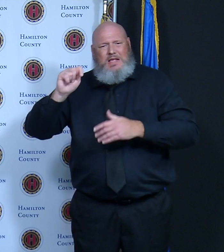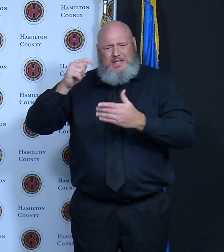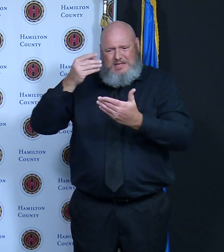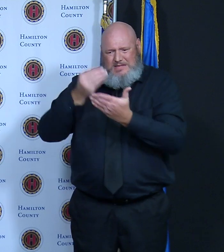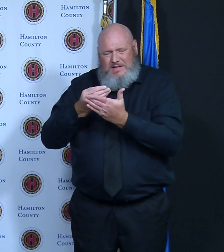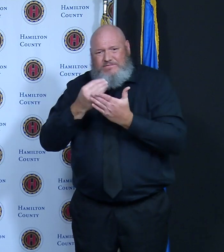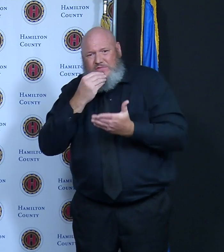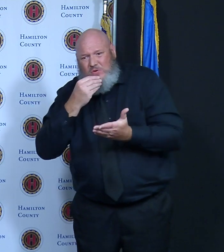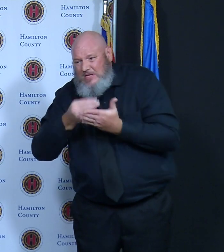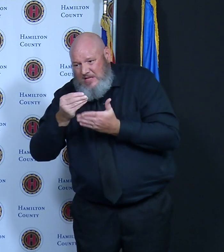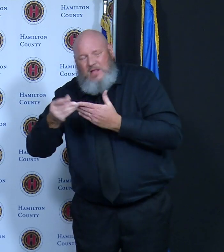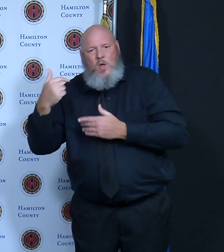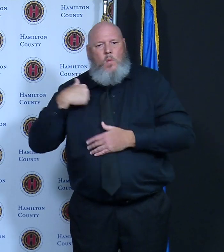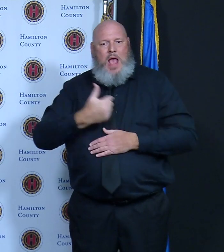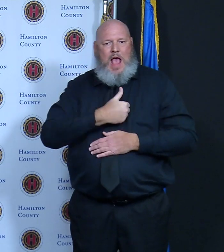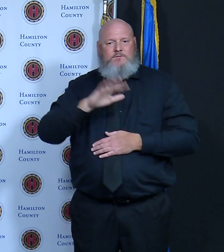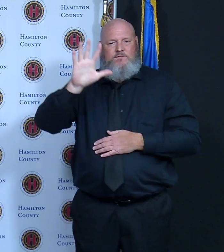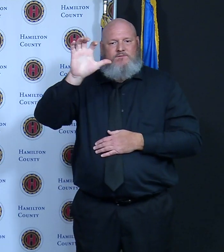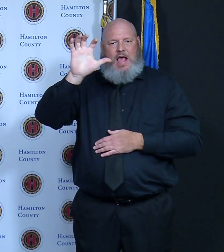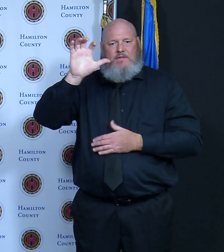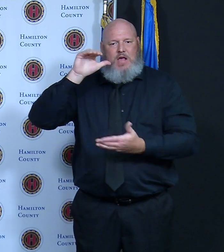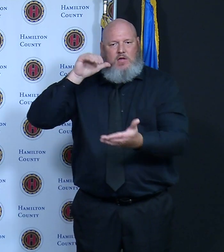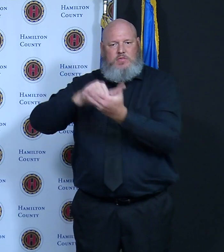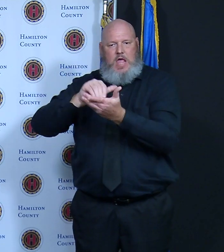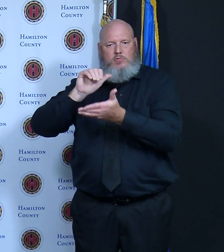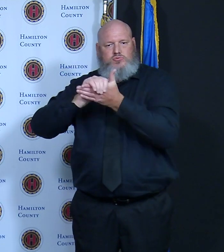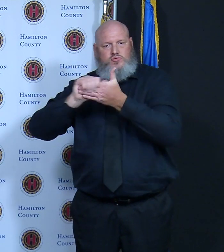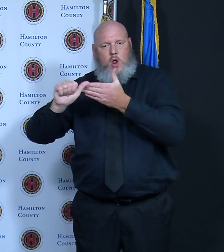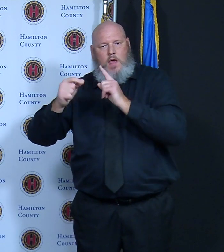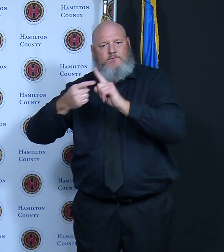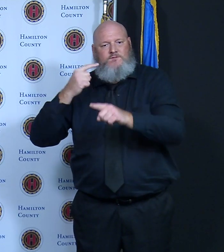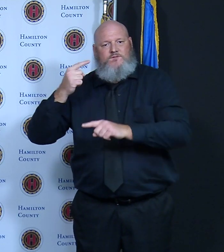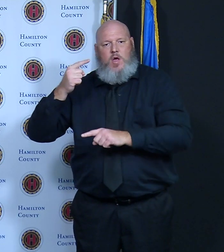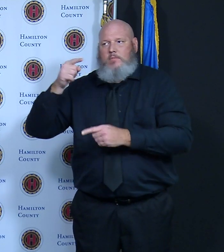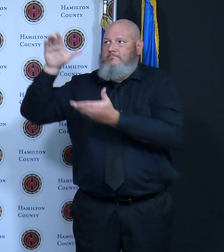information thank you for that it appears that we do not have any final